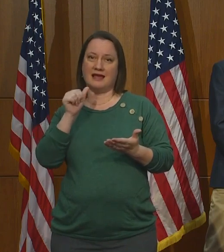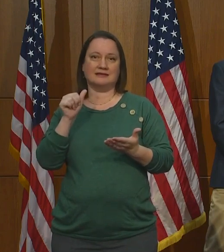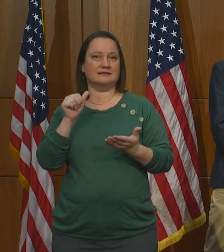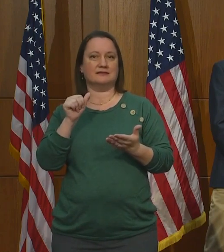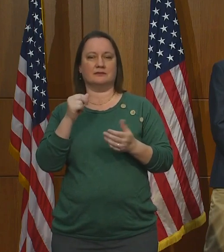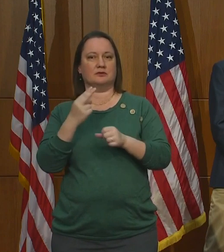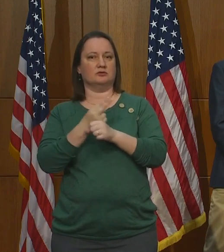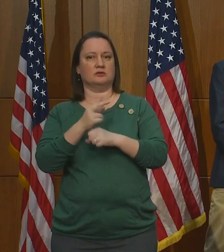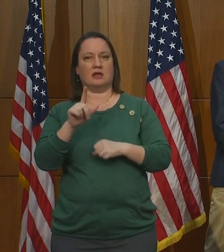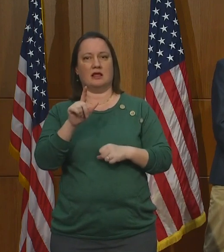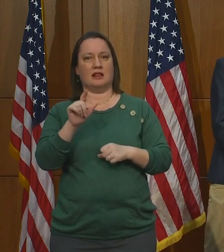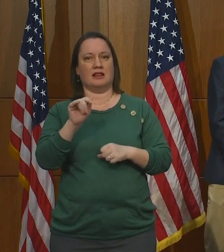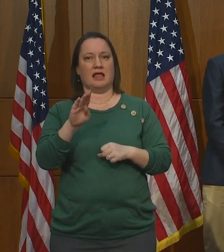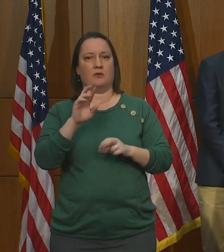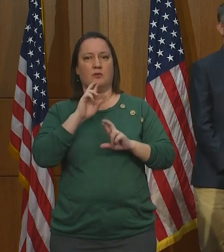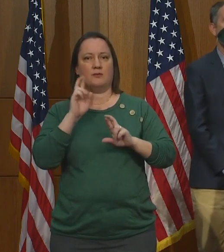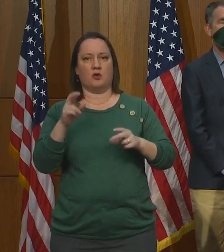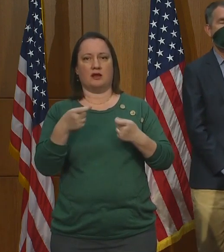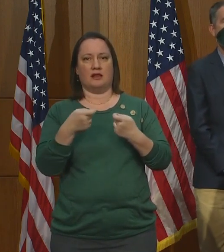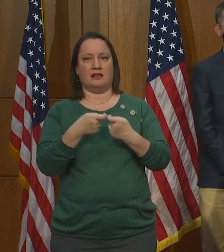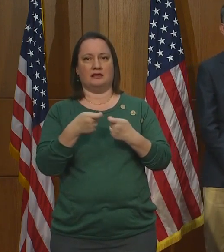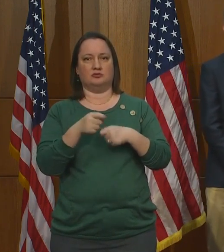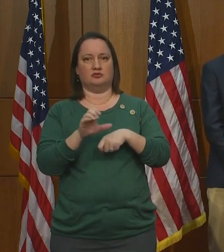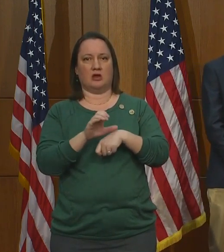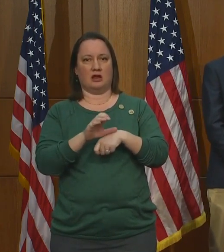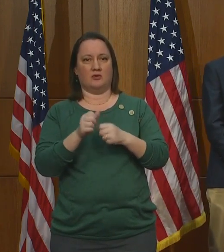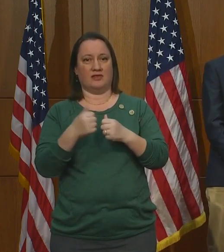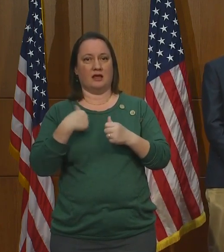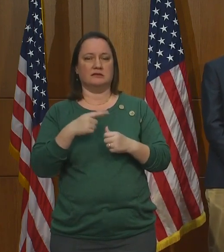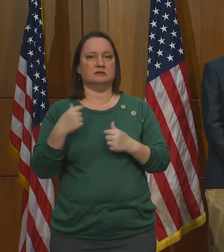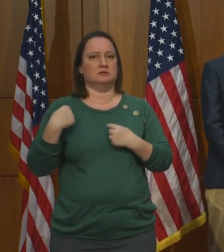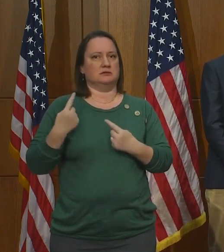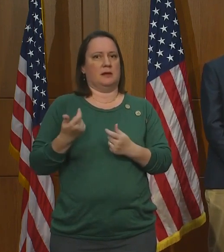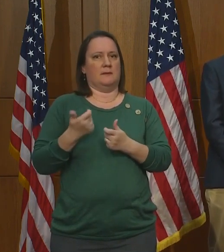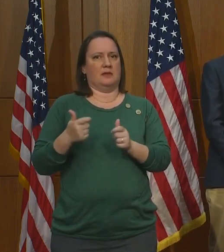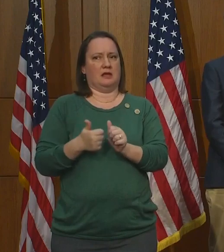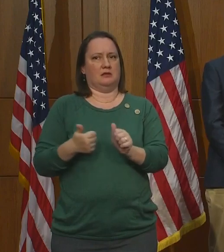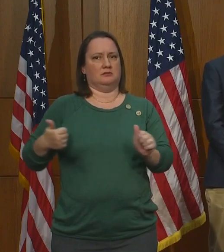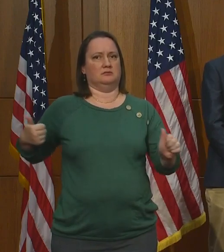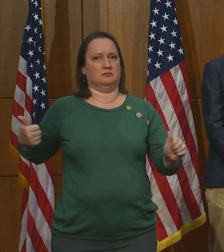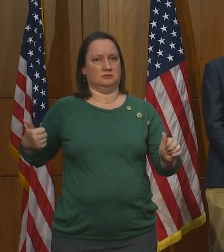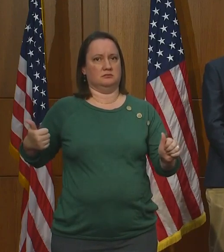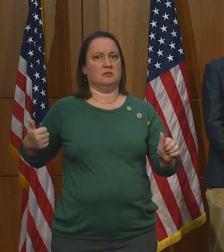HAS NOT BEEN ON ELECTRONIC LAB